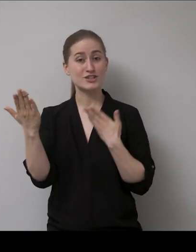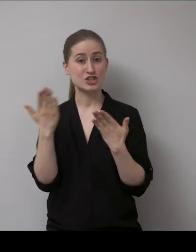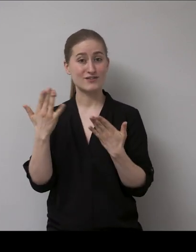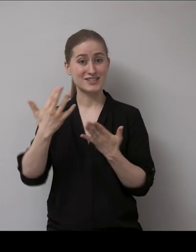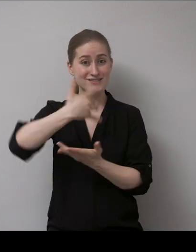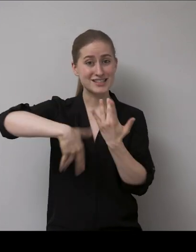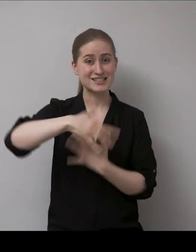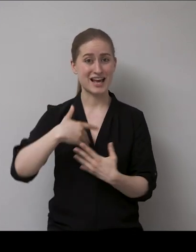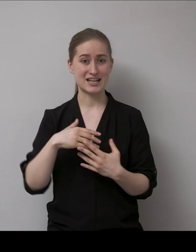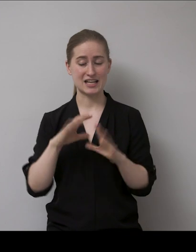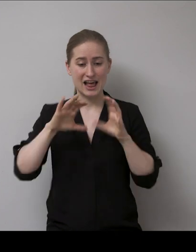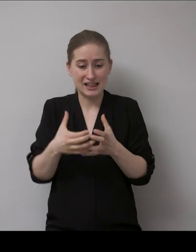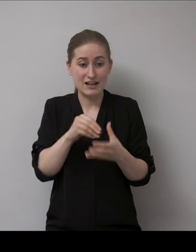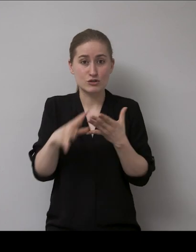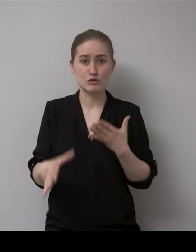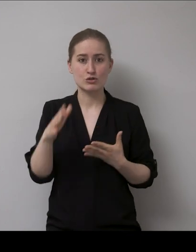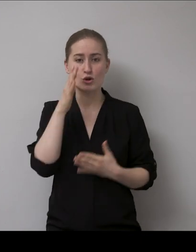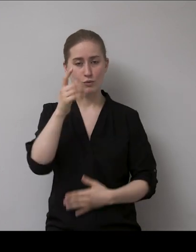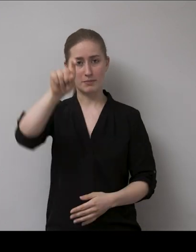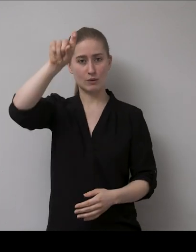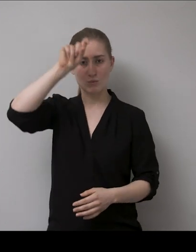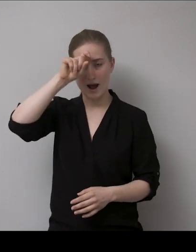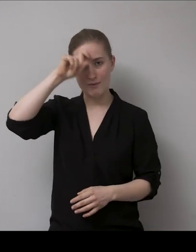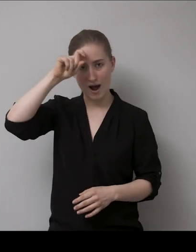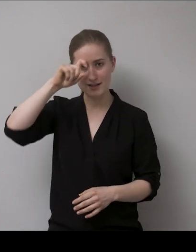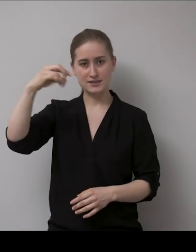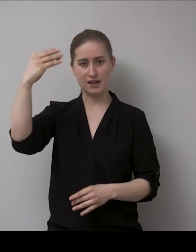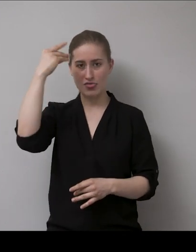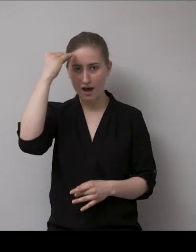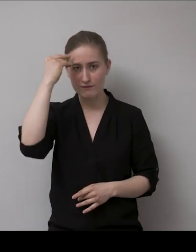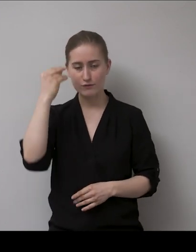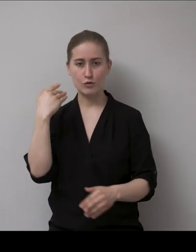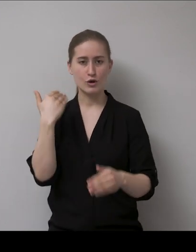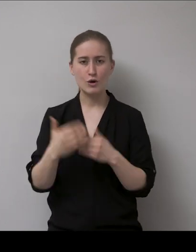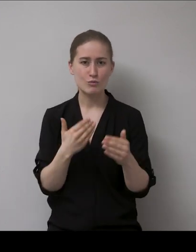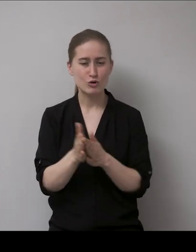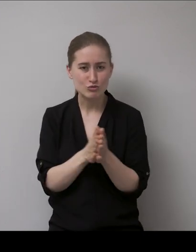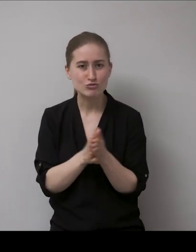"a class of students who will be wise, "thoughtful, "progressive guides in whatever department